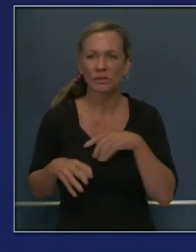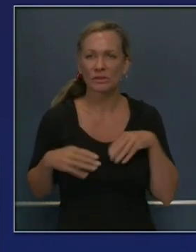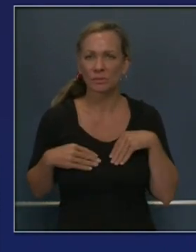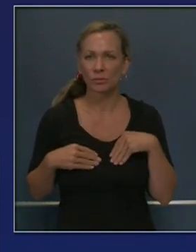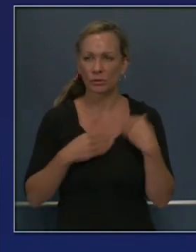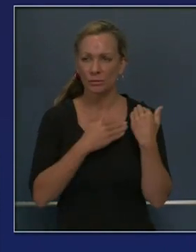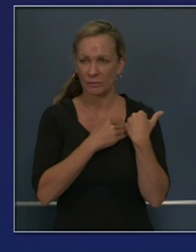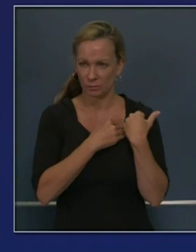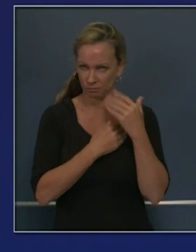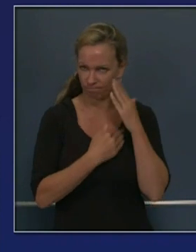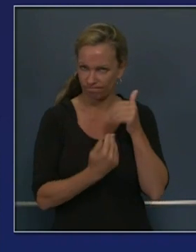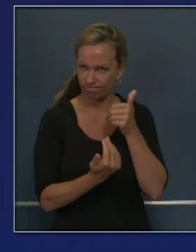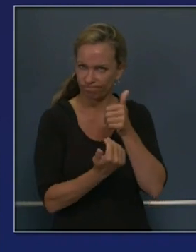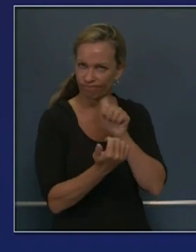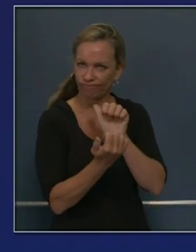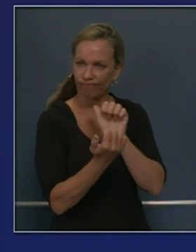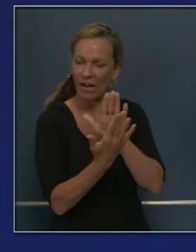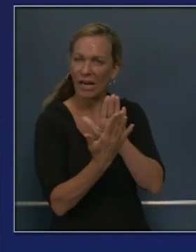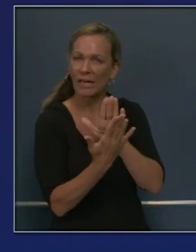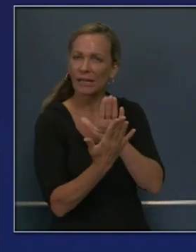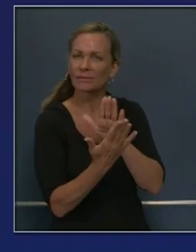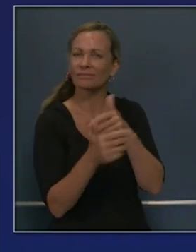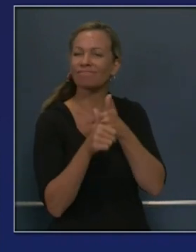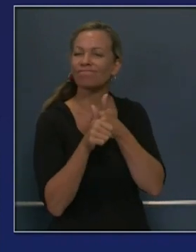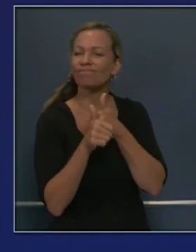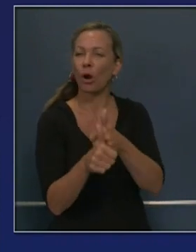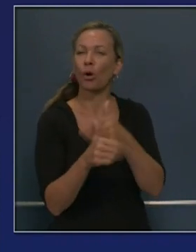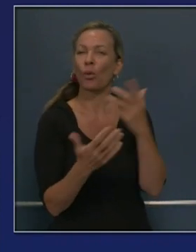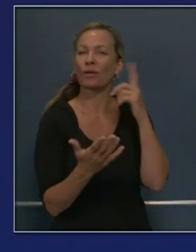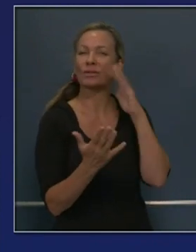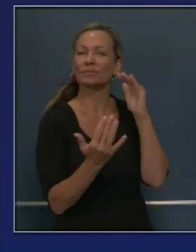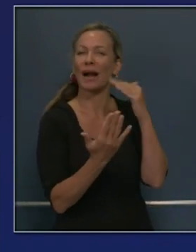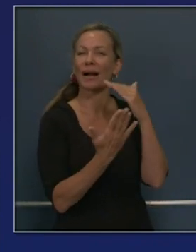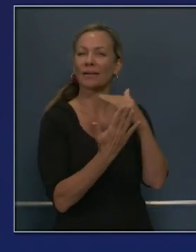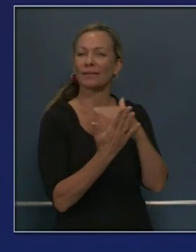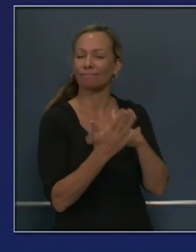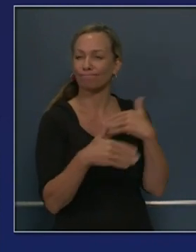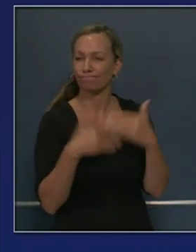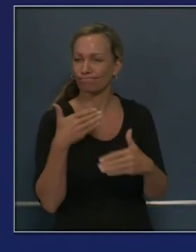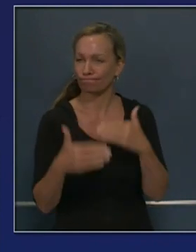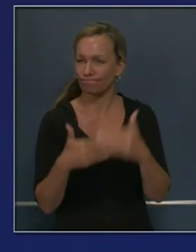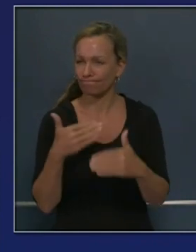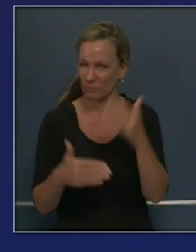MORE CHALLENGING BUT WE ARE UP TO THE TASK.